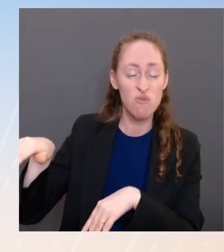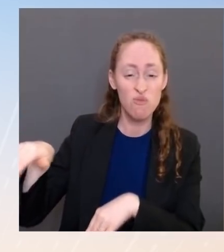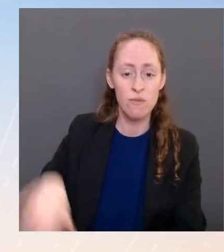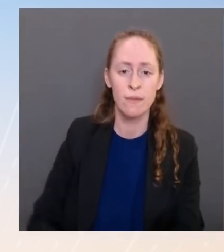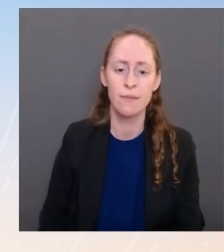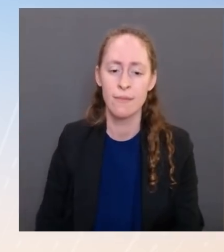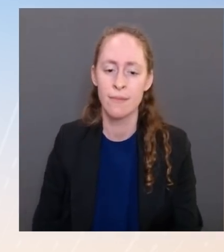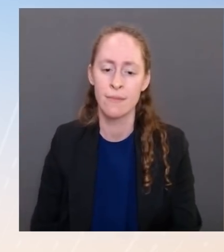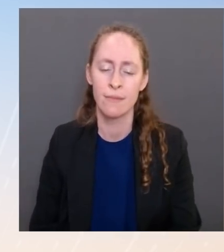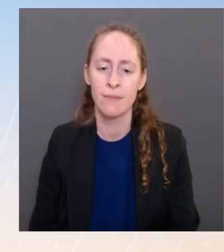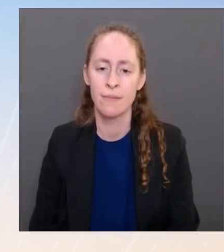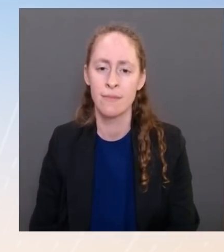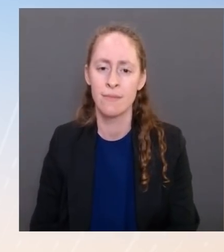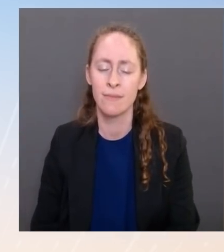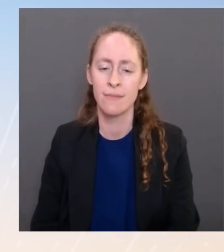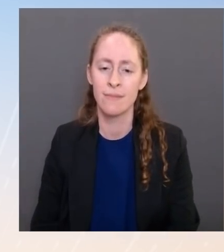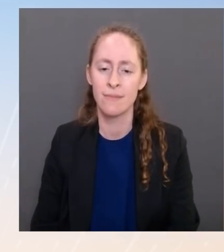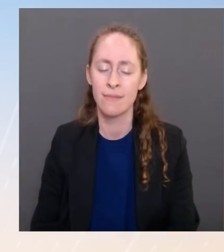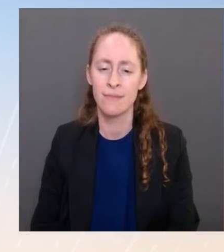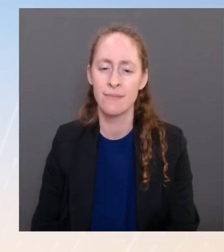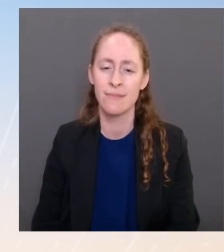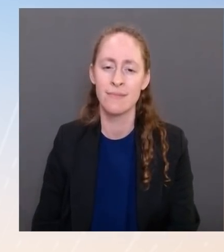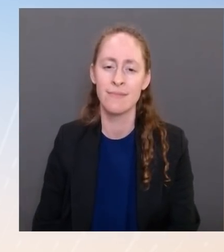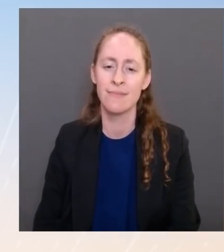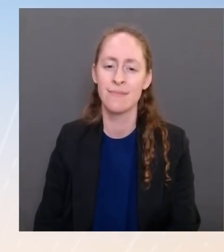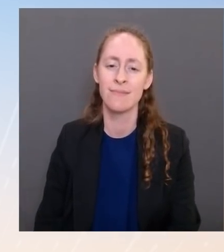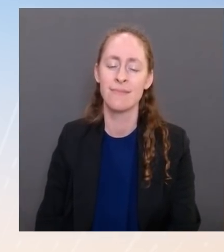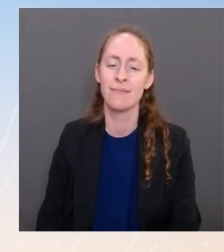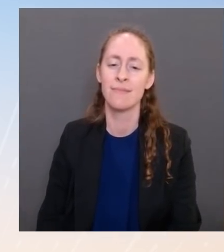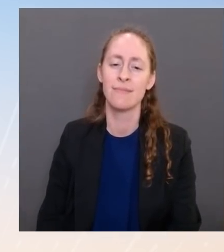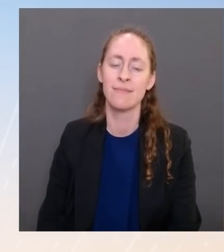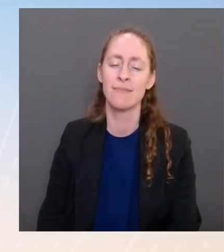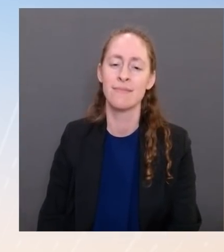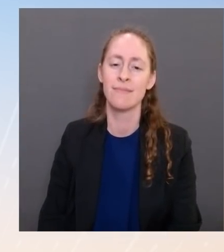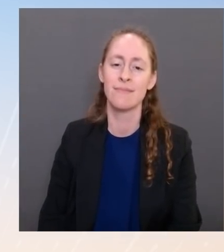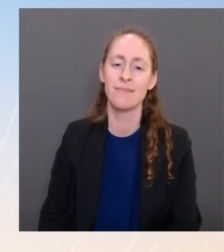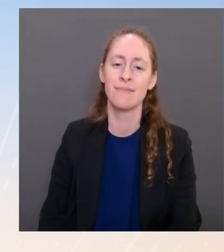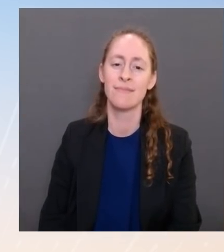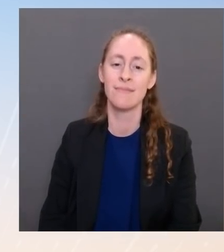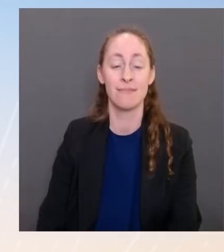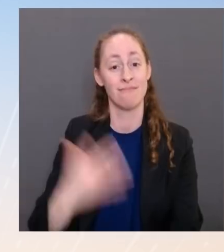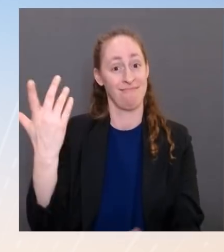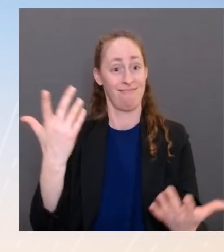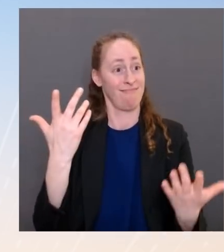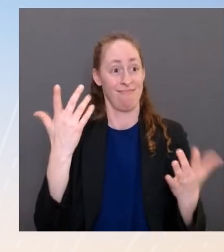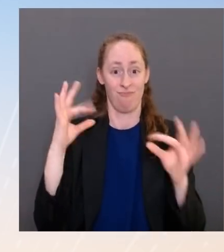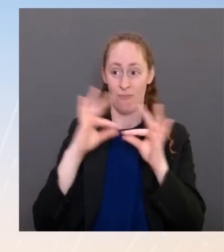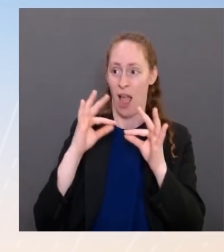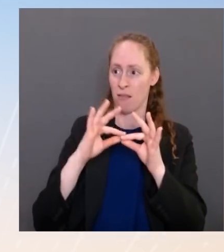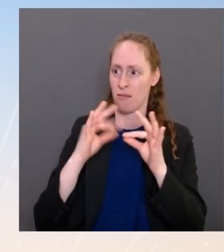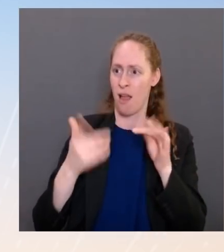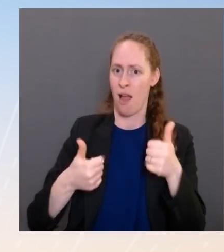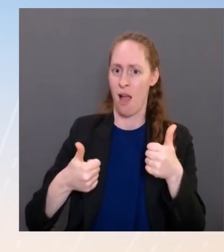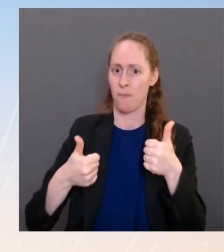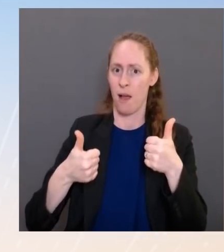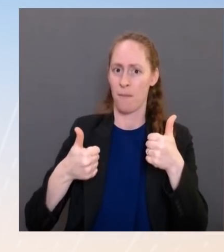for -- in every poll we've seen and certainly has been the number one issue for the President for some time. When he came into office, he said that his agenda